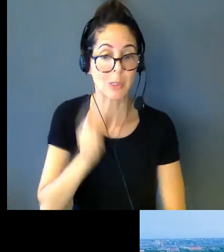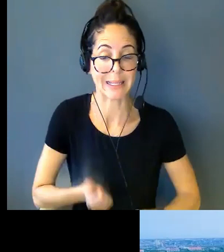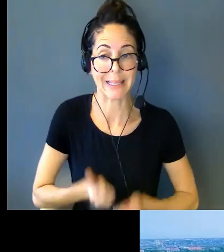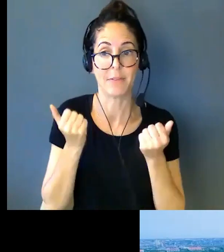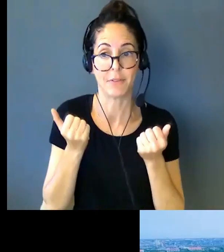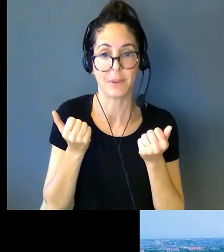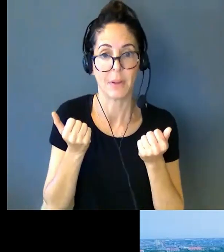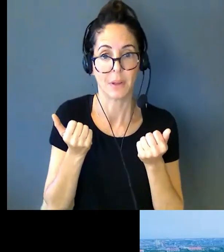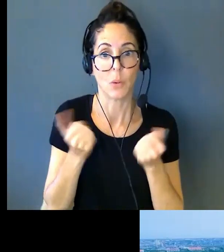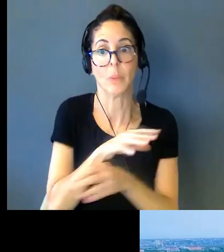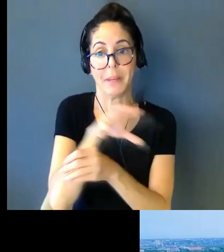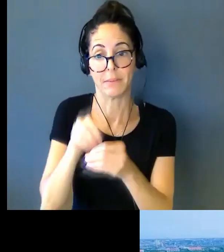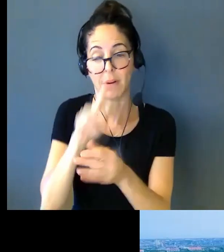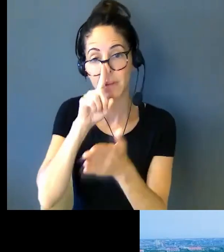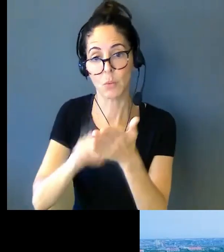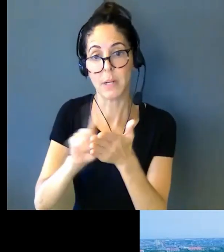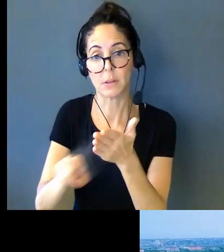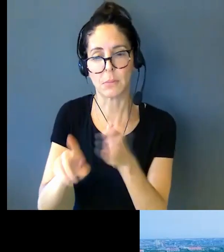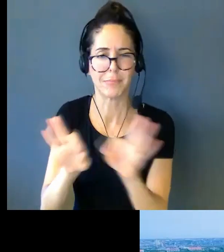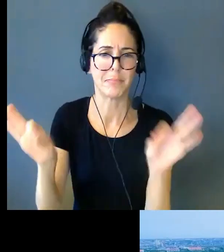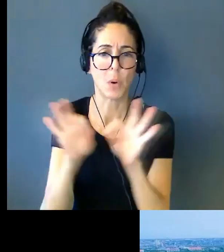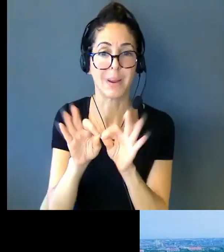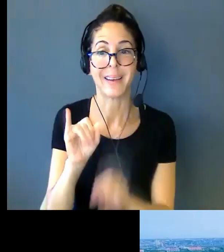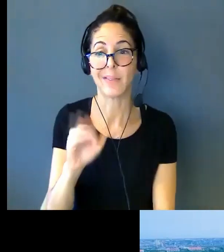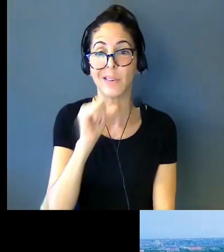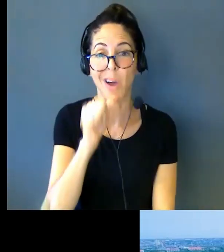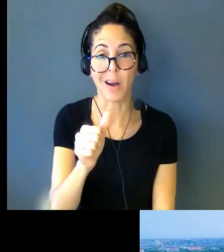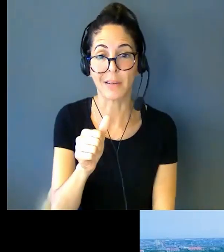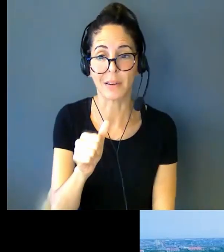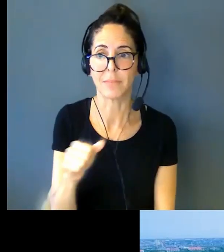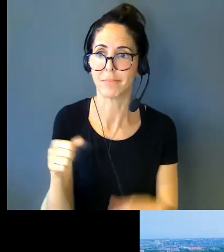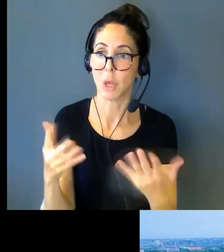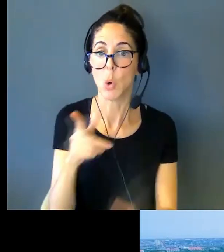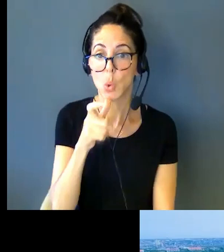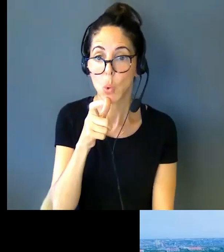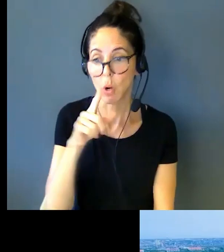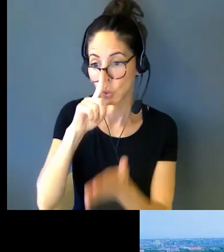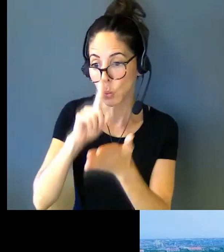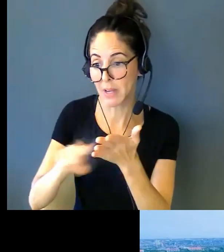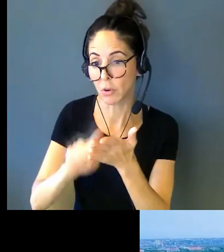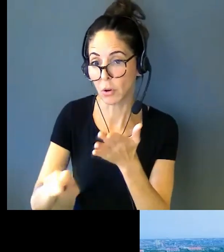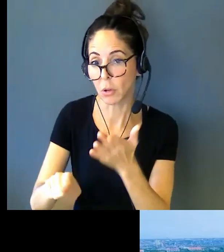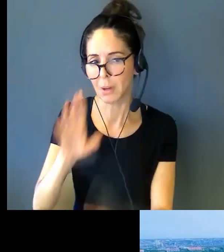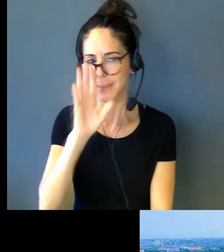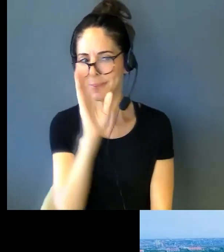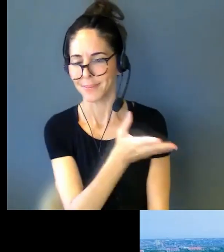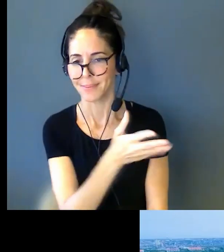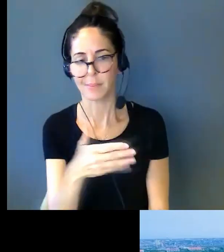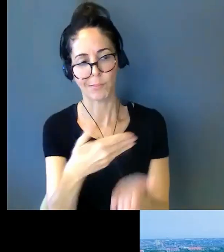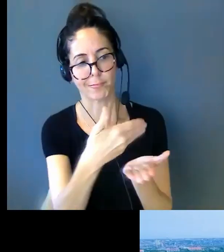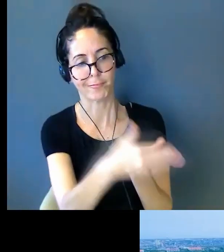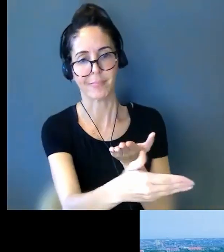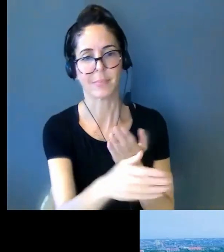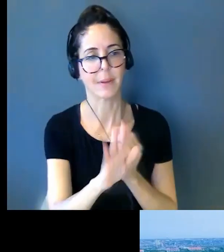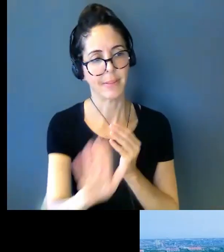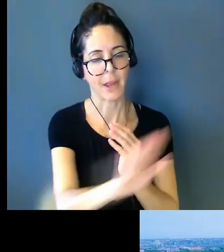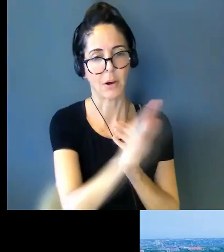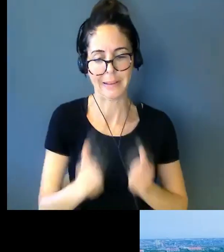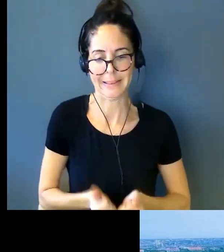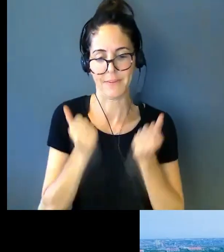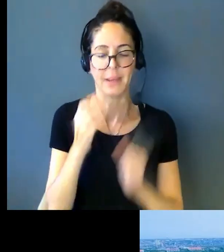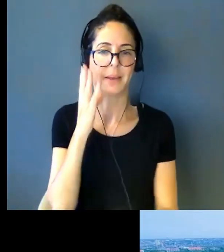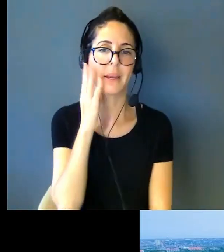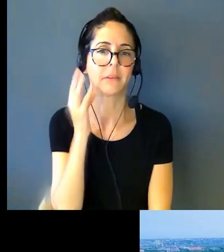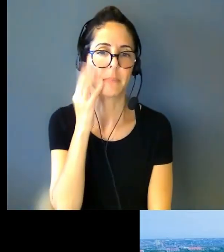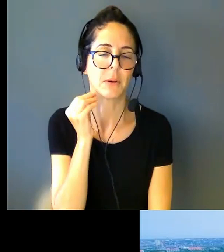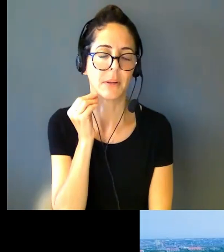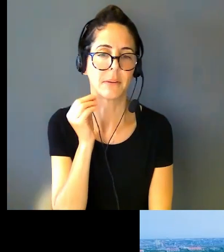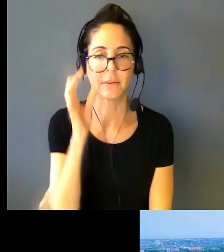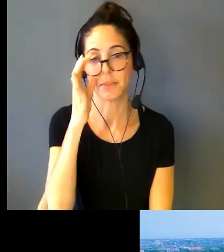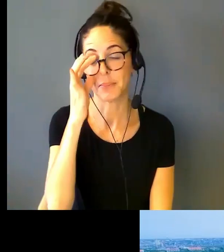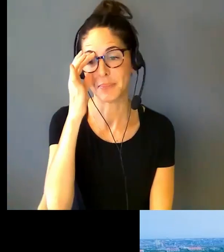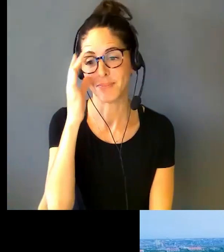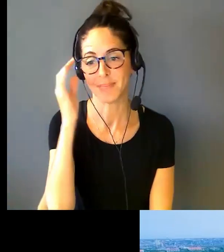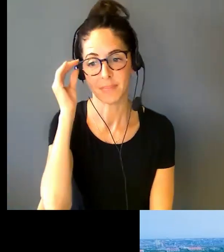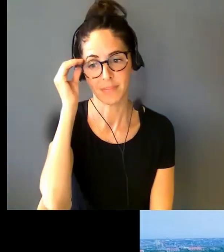of their research. Otherwise, the research is done without that aspect, which is I call it –